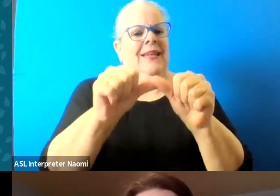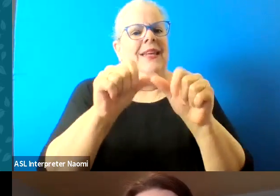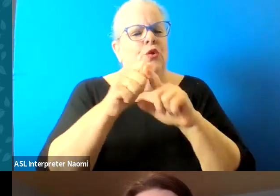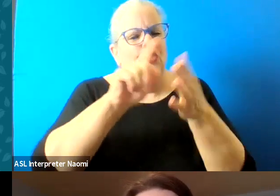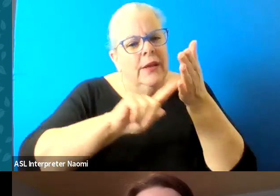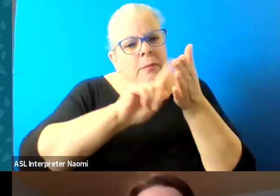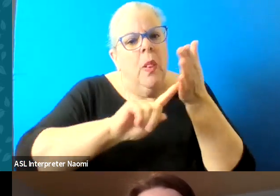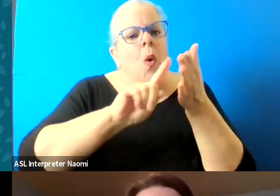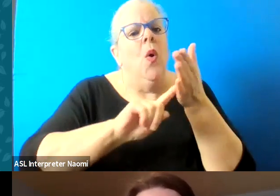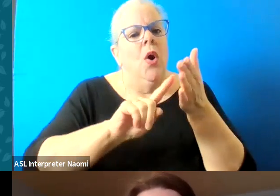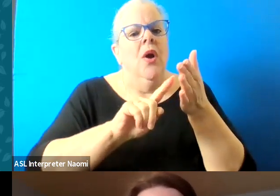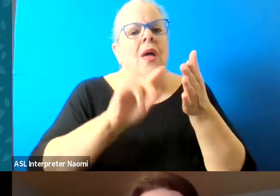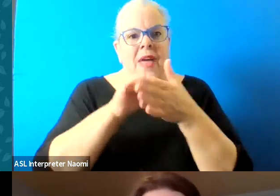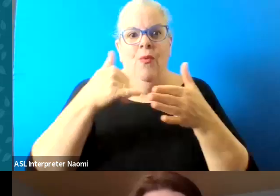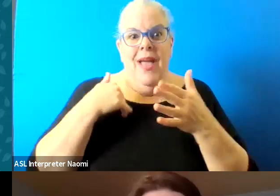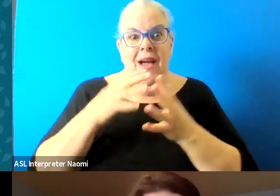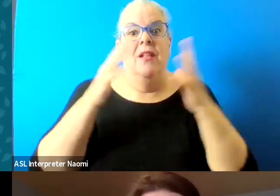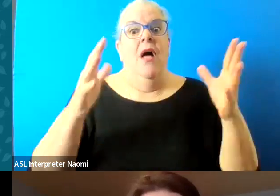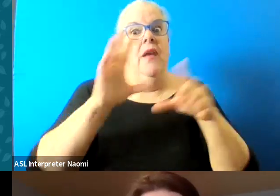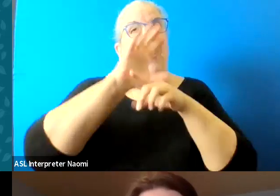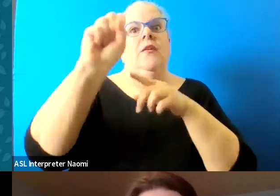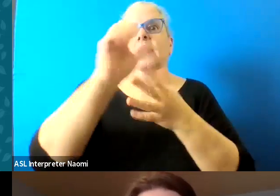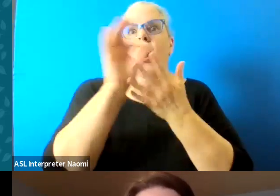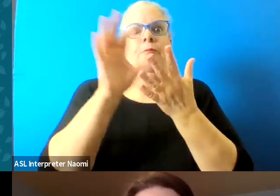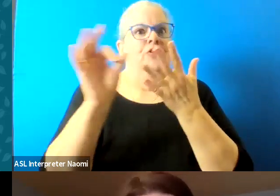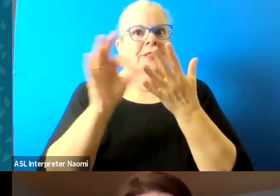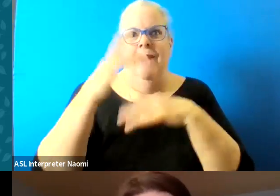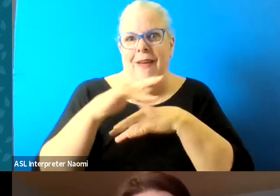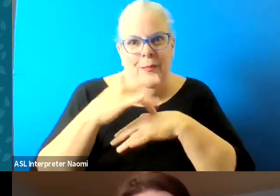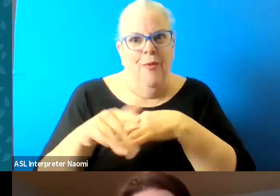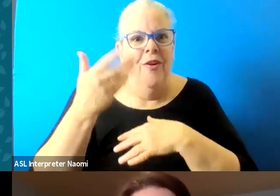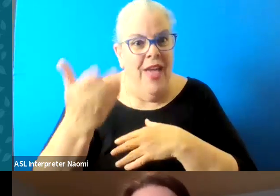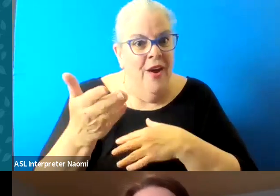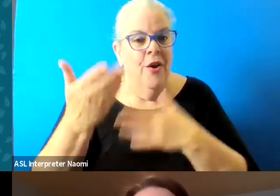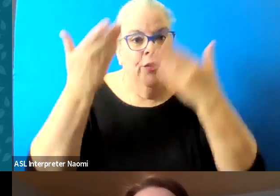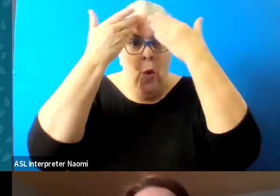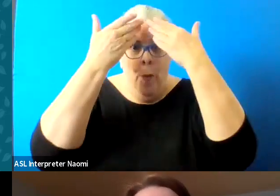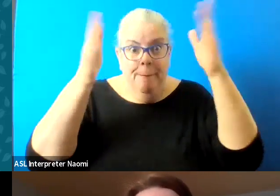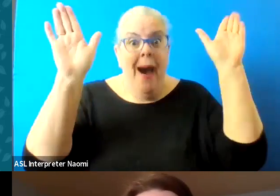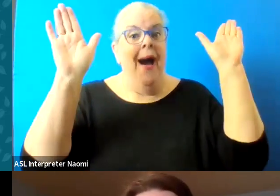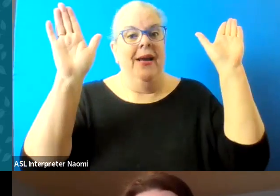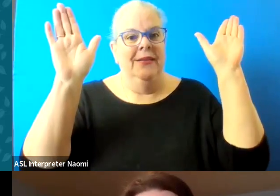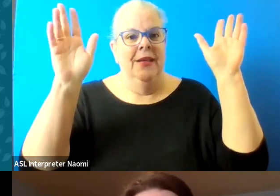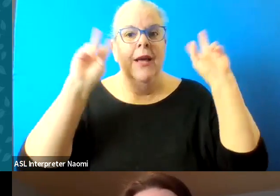that we have a lot of awesome options out there. So, you know, keeping our minds open, keeping our perspectives fresh,